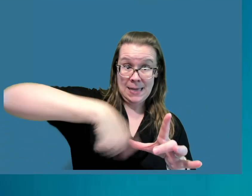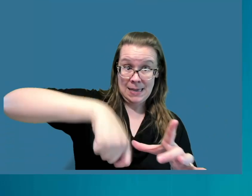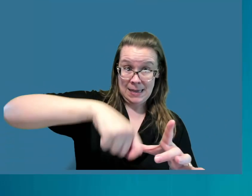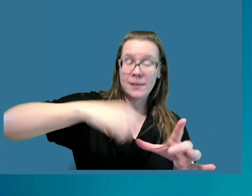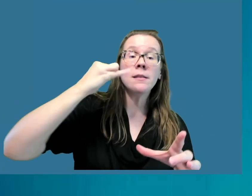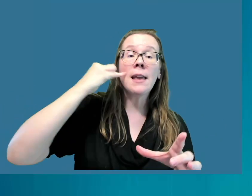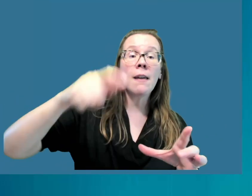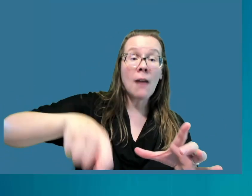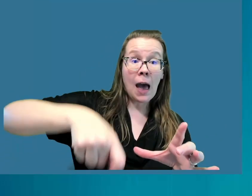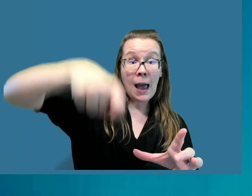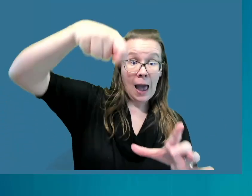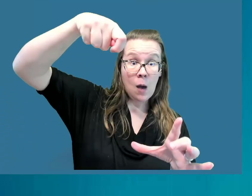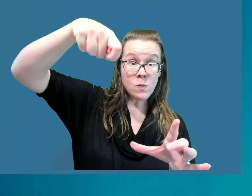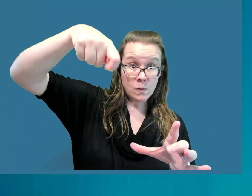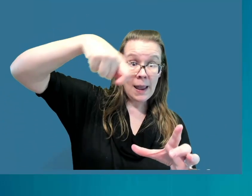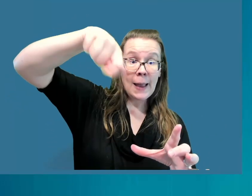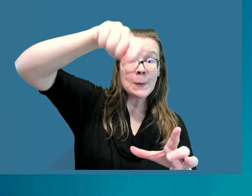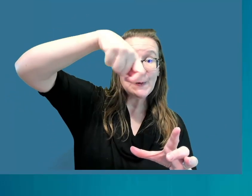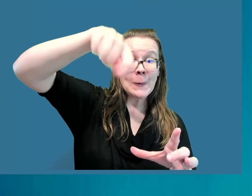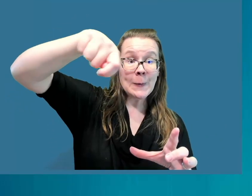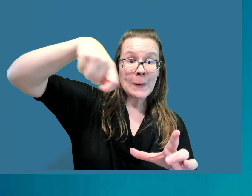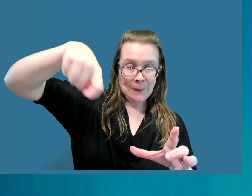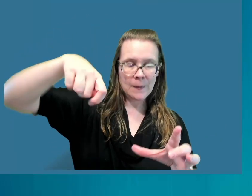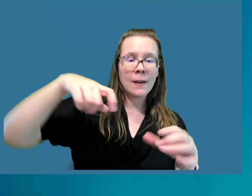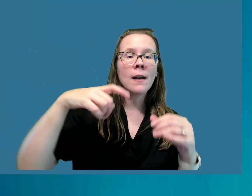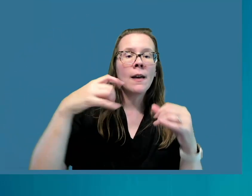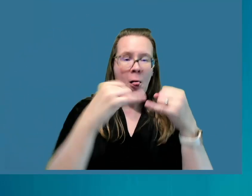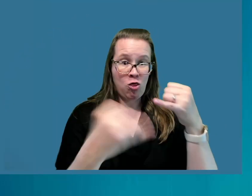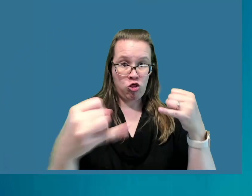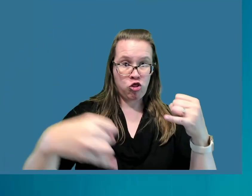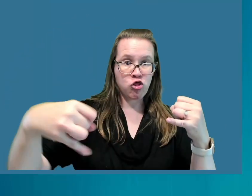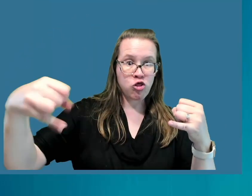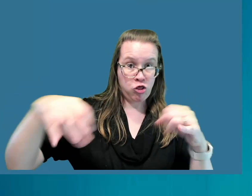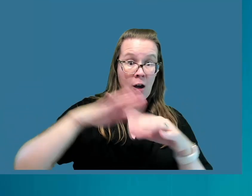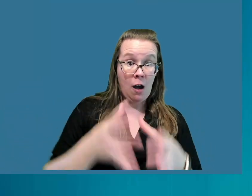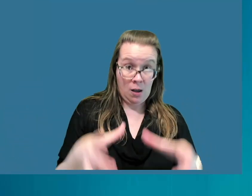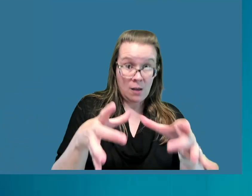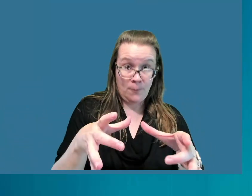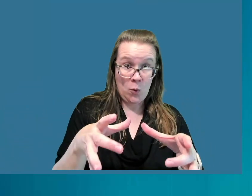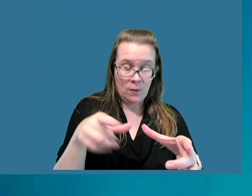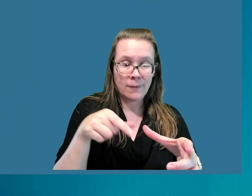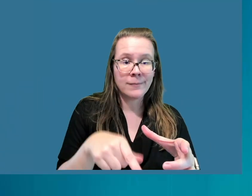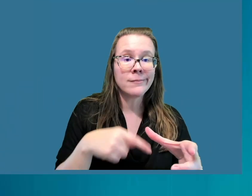consist--consistencies are based on the time that it takes for a drizzle of the icing on top of the